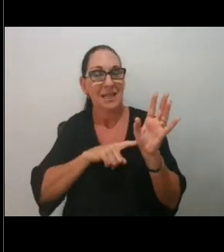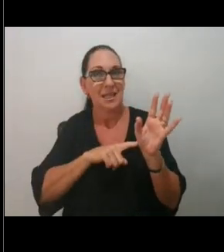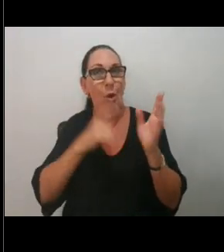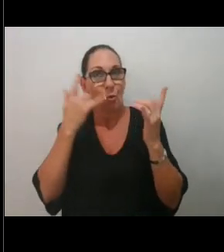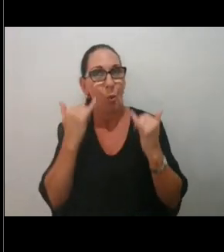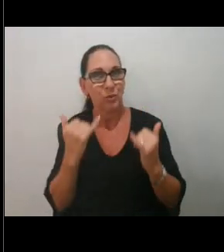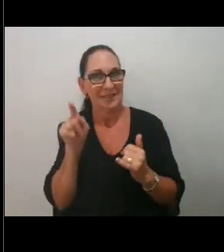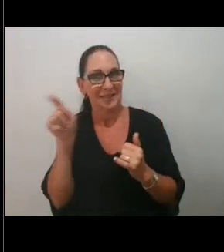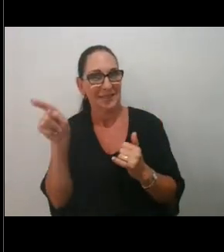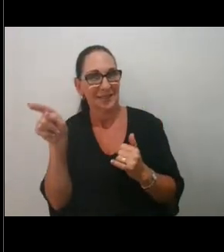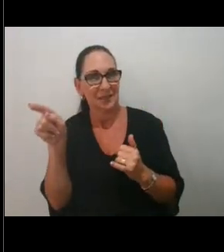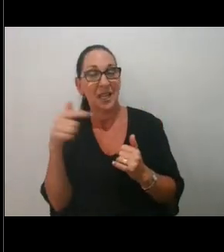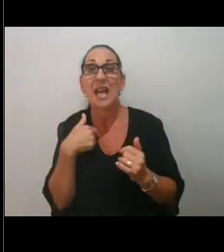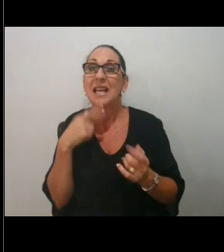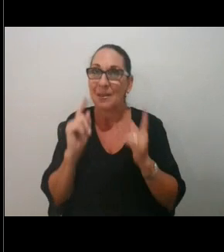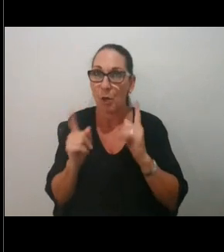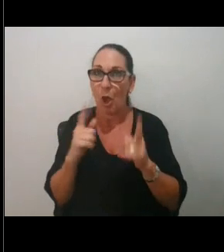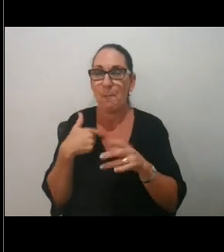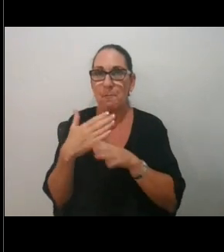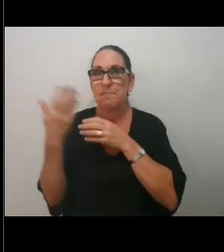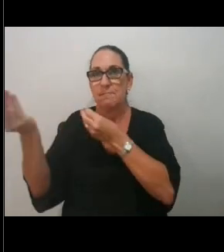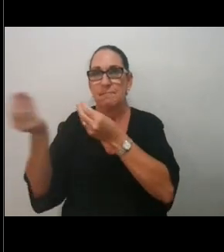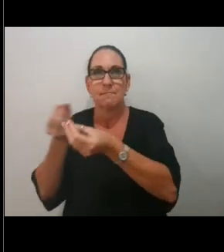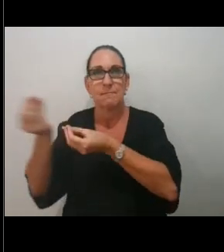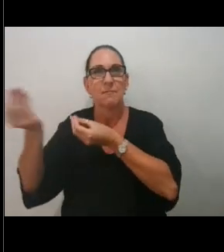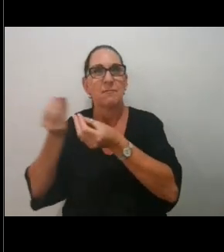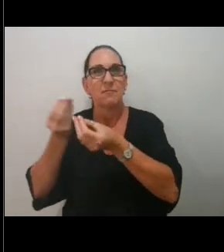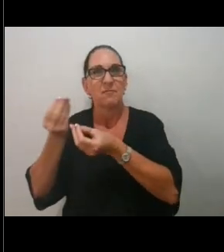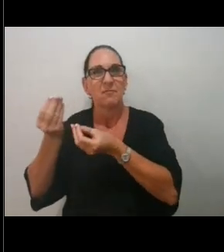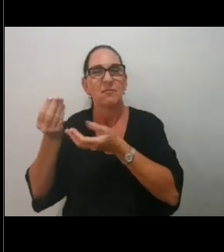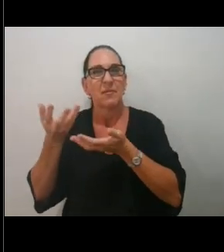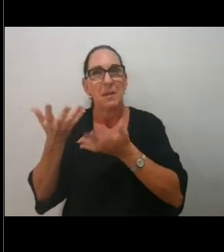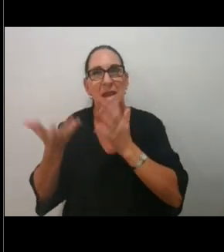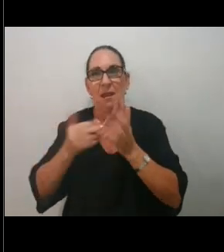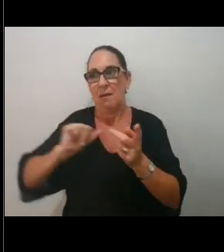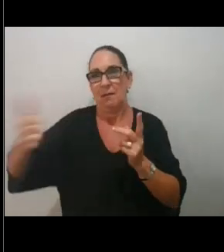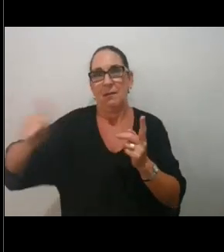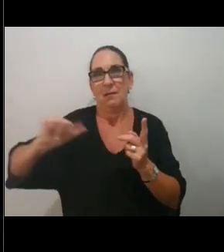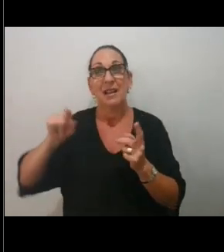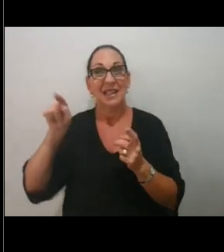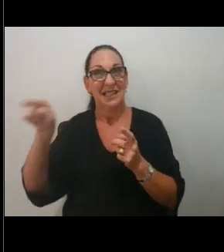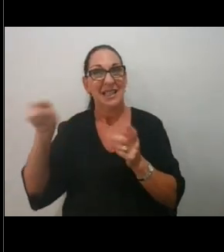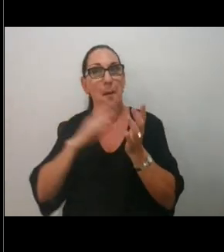that we sometimes interchange um participants with uh that's the other court also that um we've had